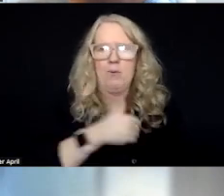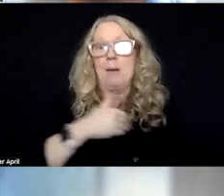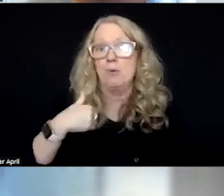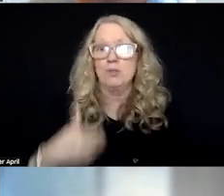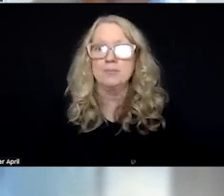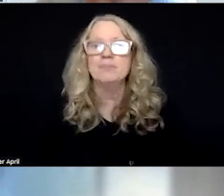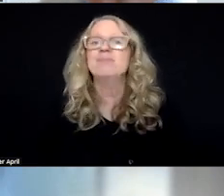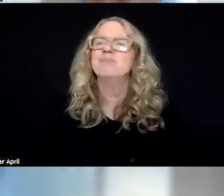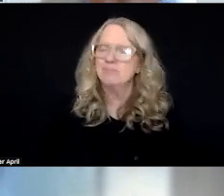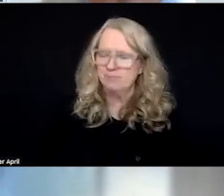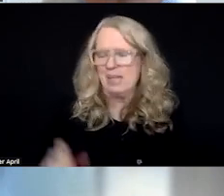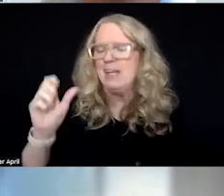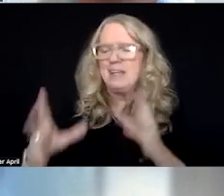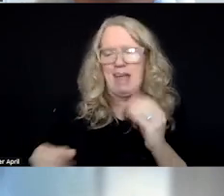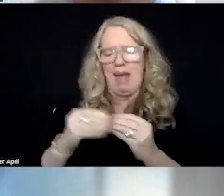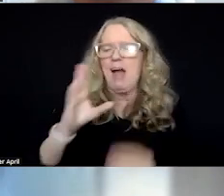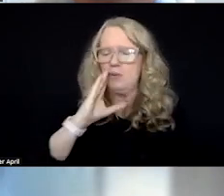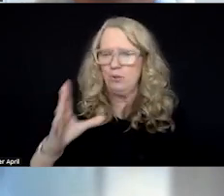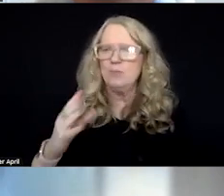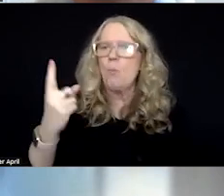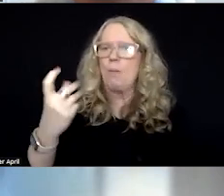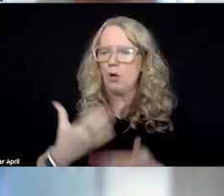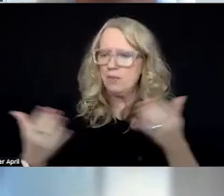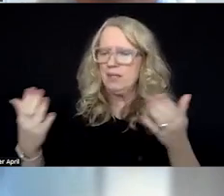AND I WOULD ADD ONE MORE THING. ONE OF THE THINGS THAT IS A